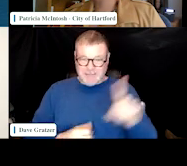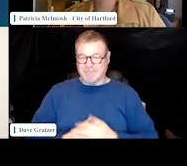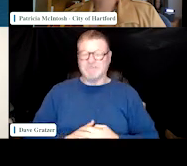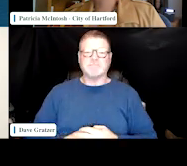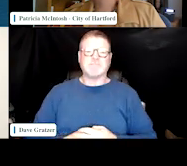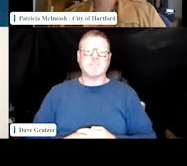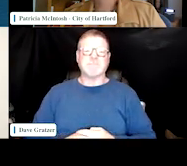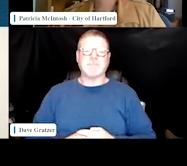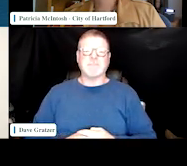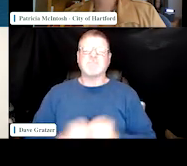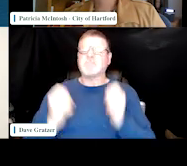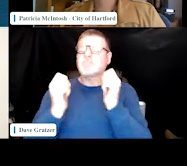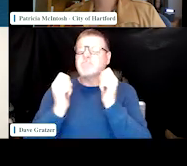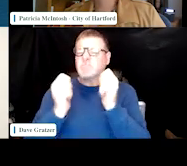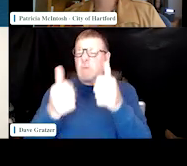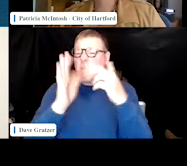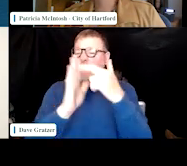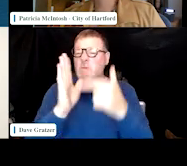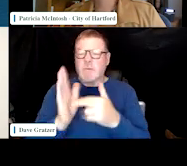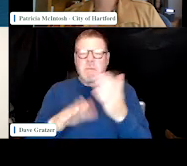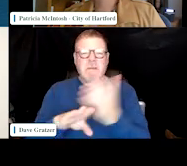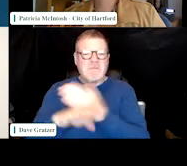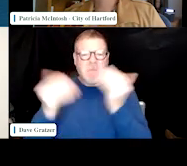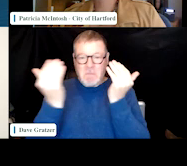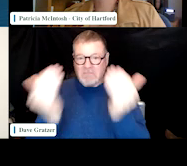Just a couple of quick housekeeping things before we get started here.